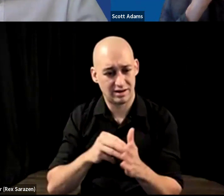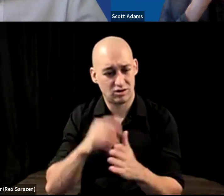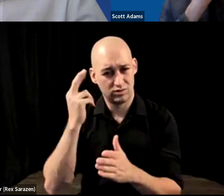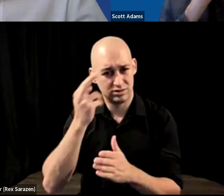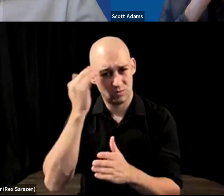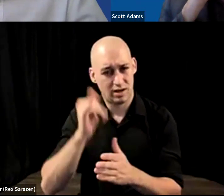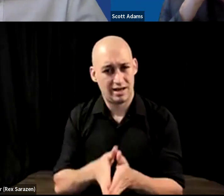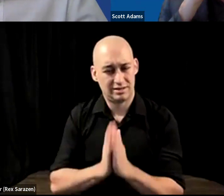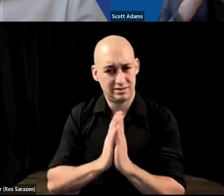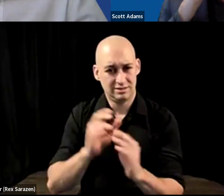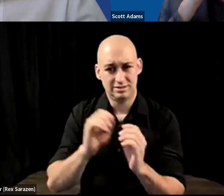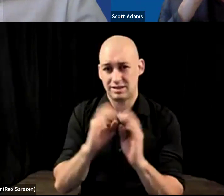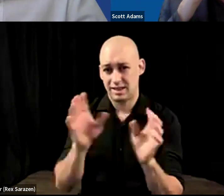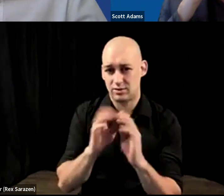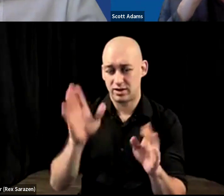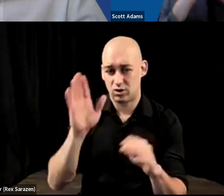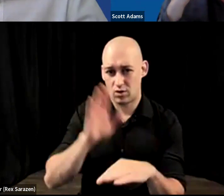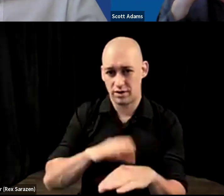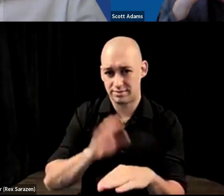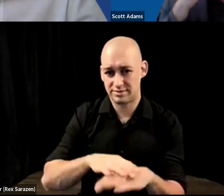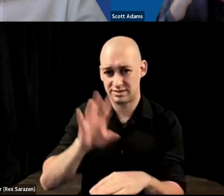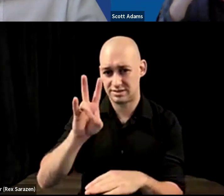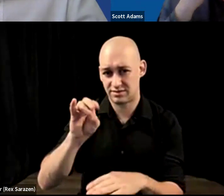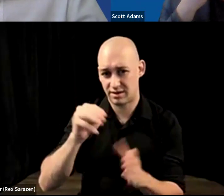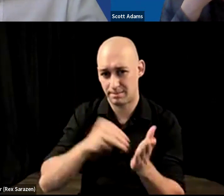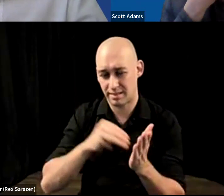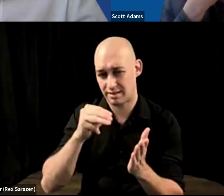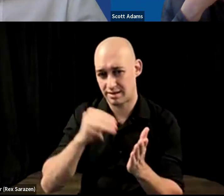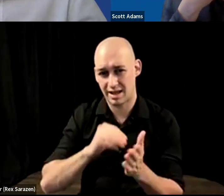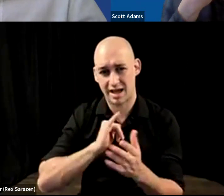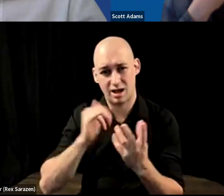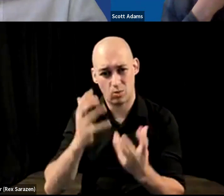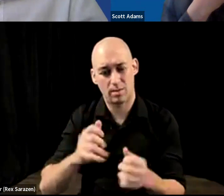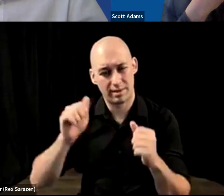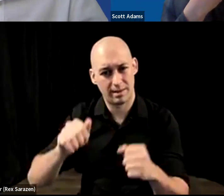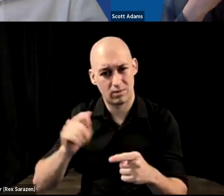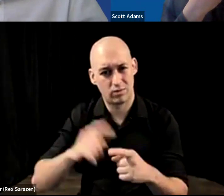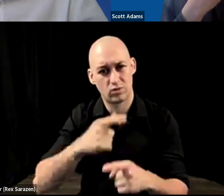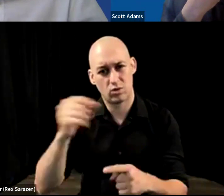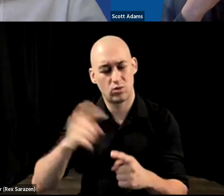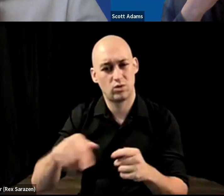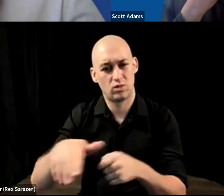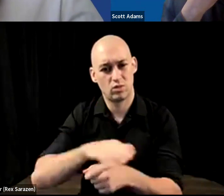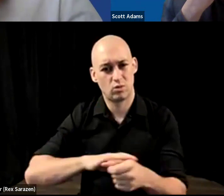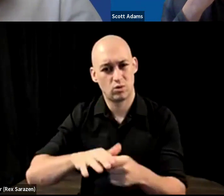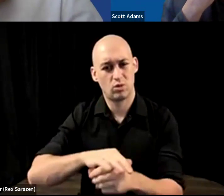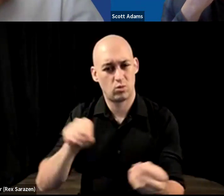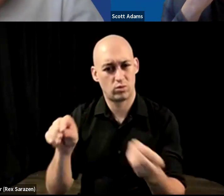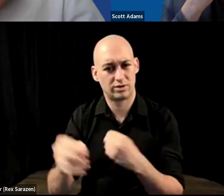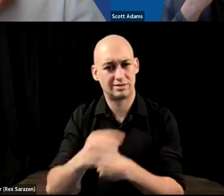clarity on the 70 million is I want to be able to go to a local org and say: listen the state